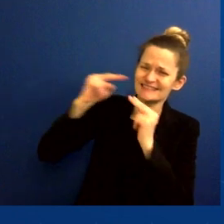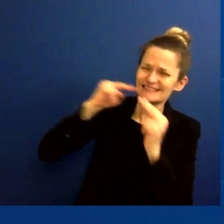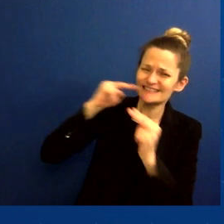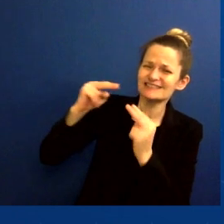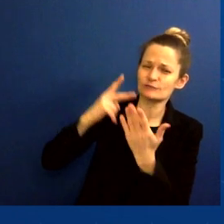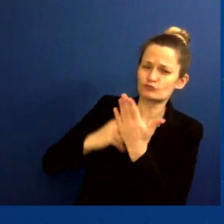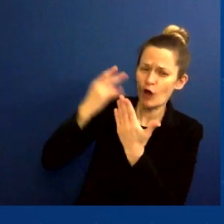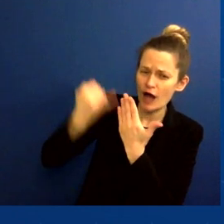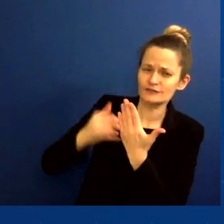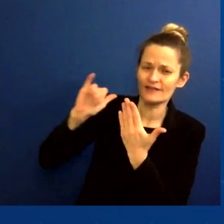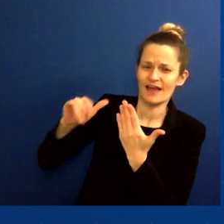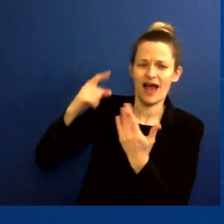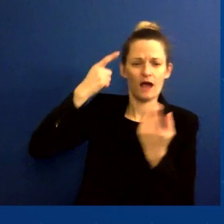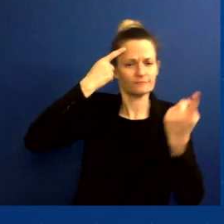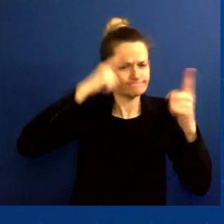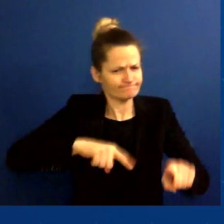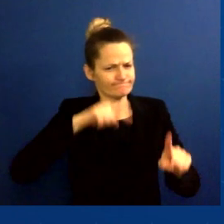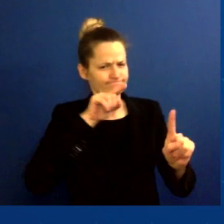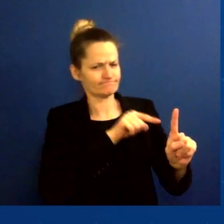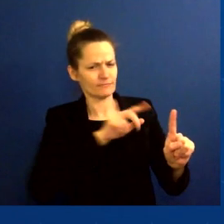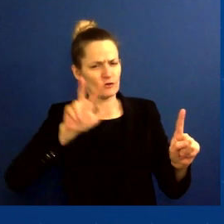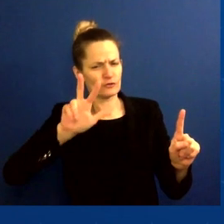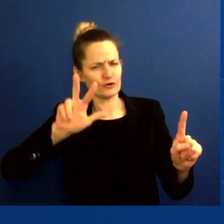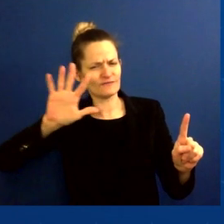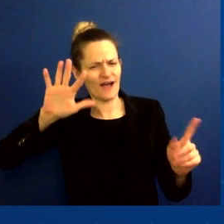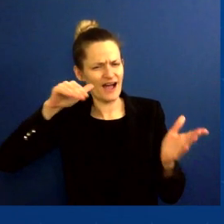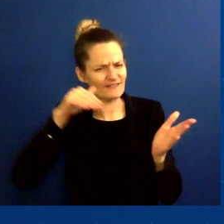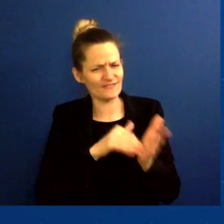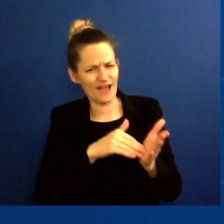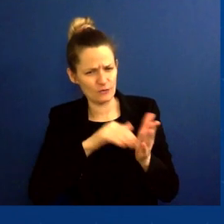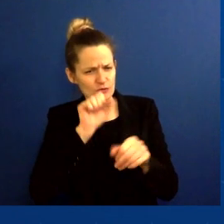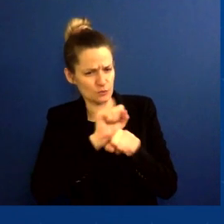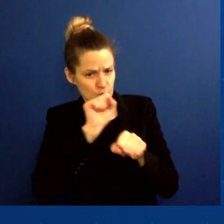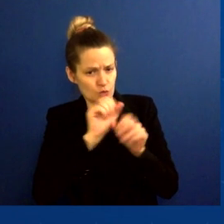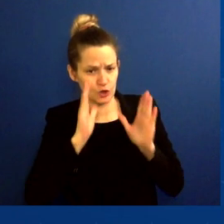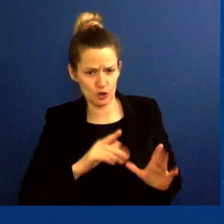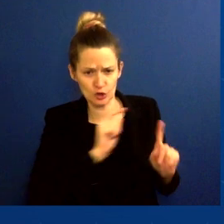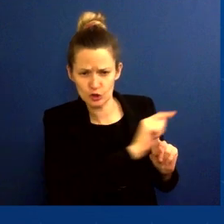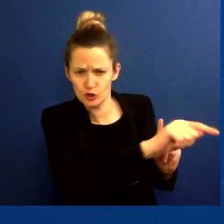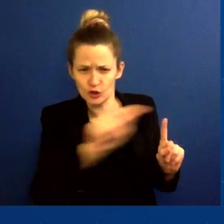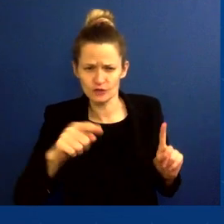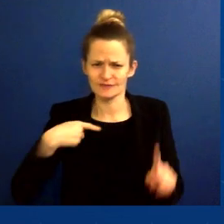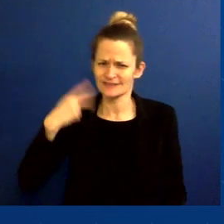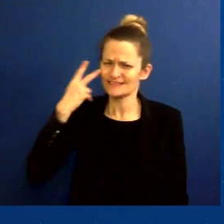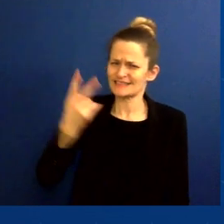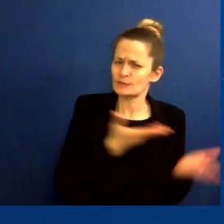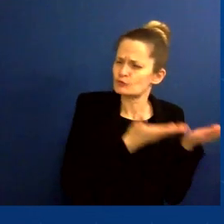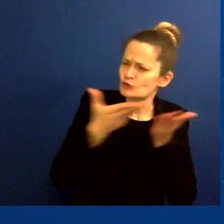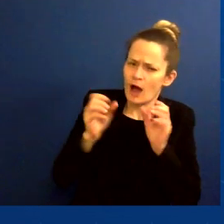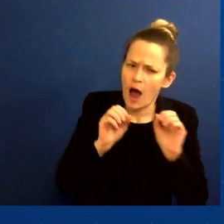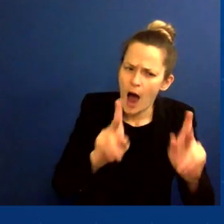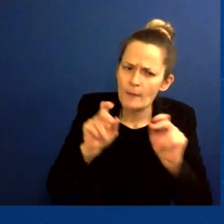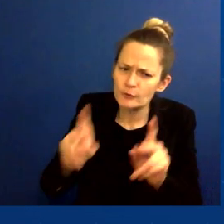I saw those project labor agreements bring opportunity, equity and resiliency to our city plays a powerful tools.